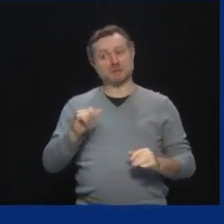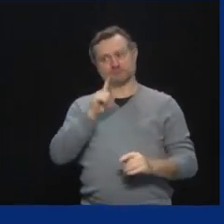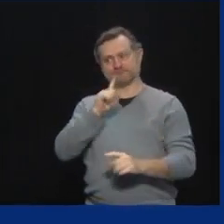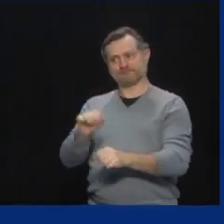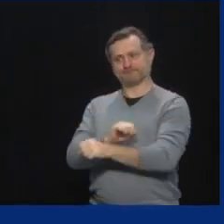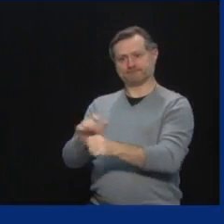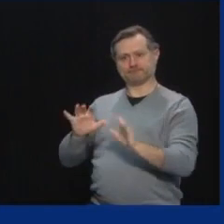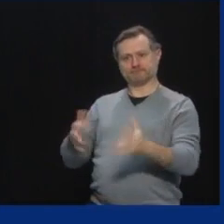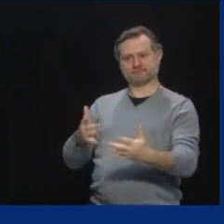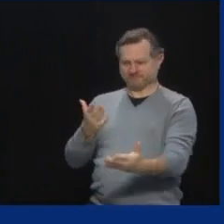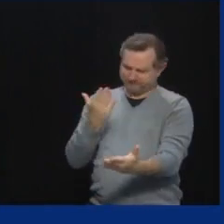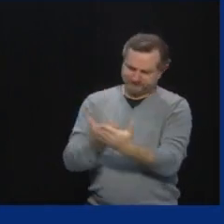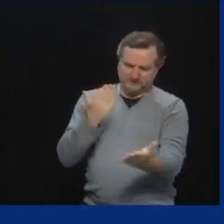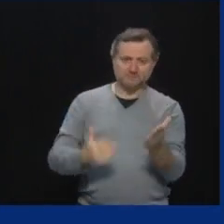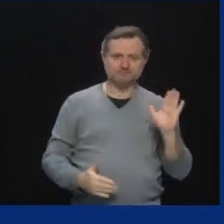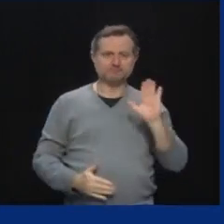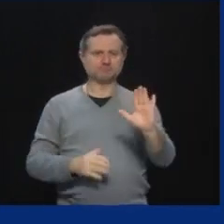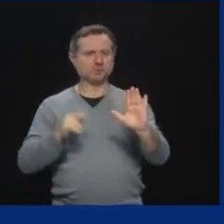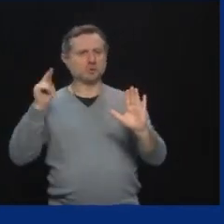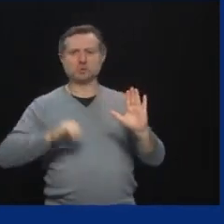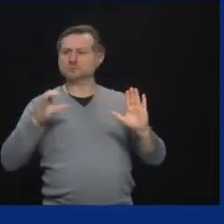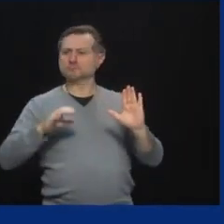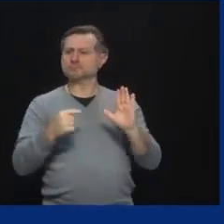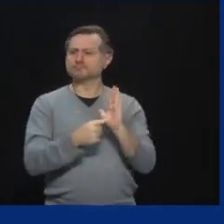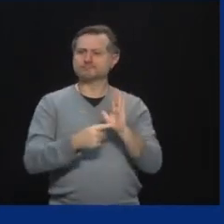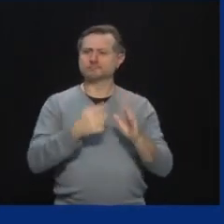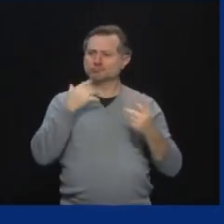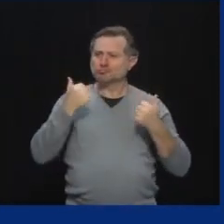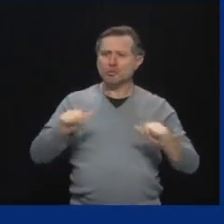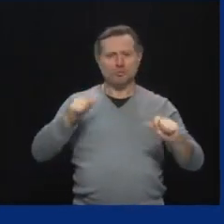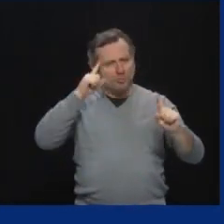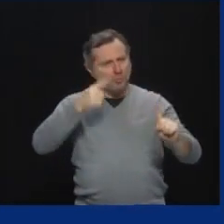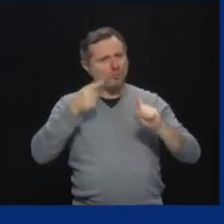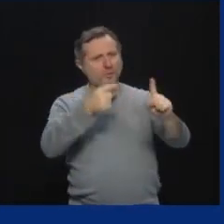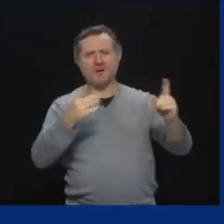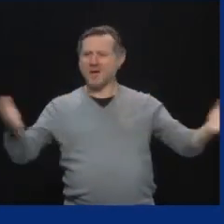as we bring back people to hear too uh to their jobs but also to our